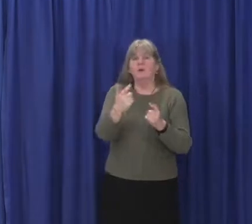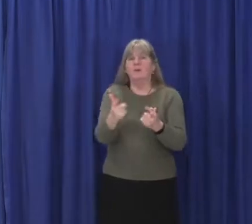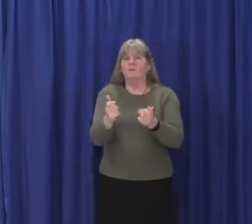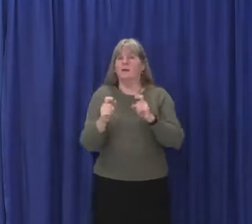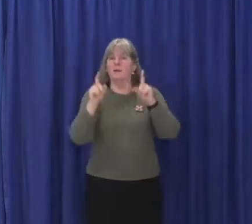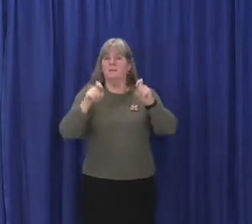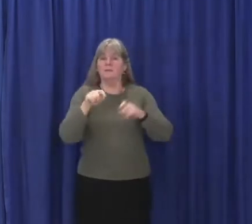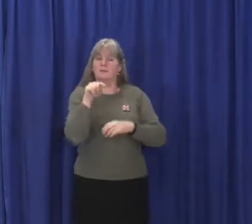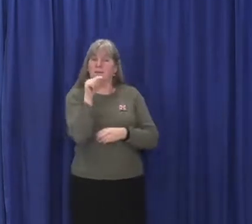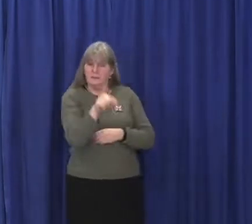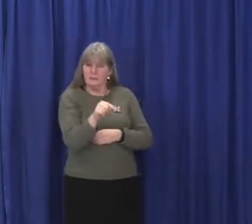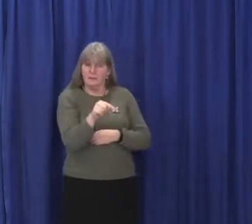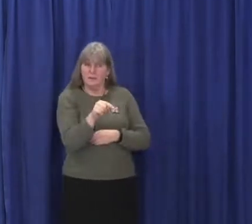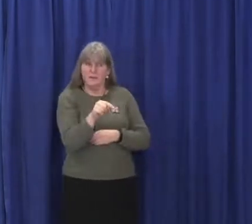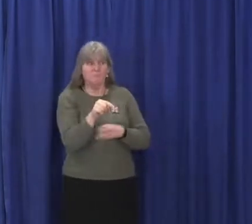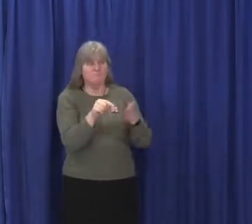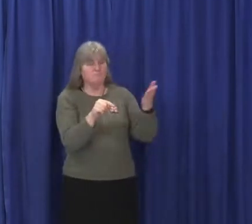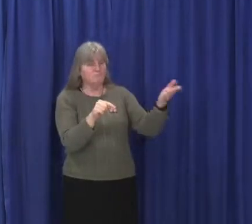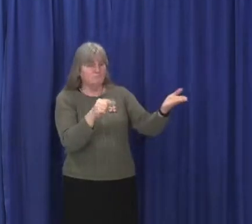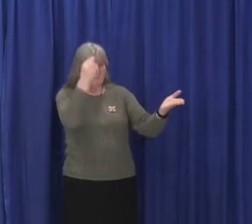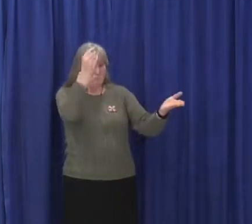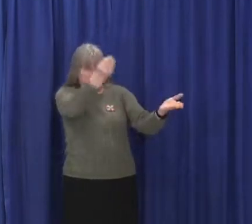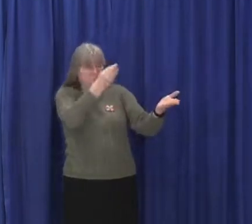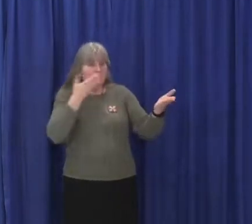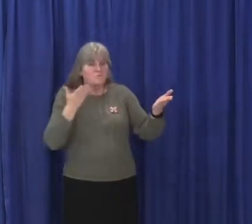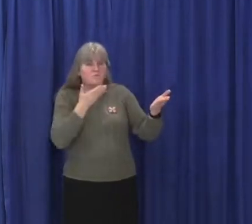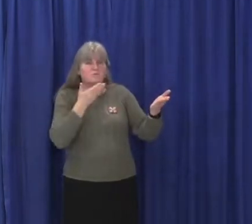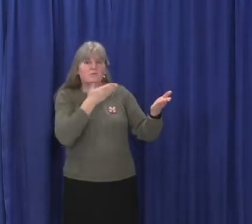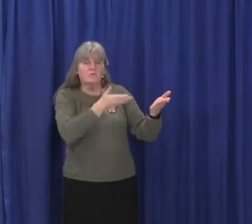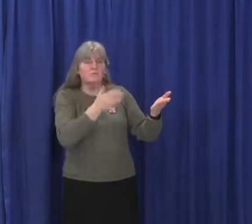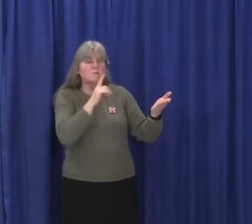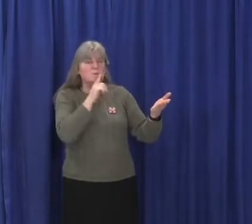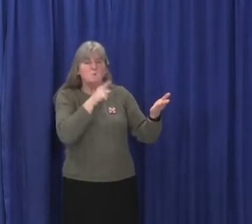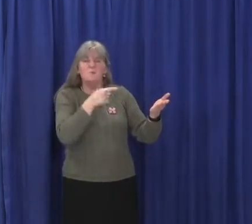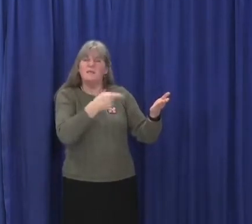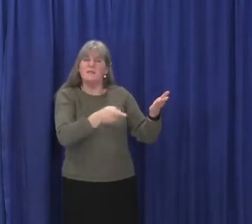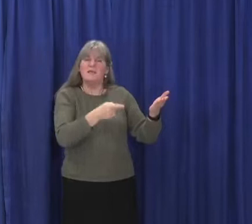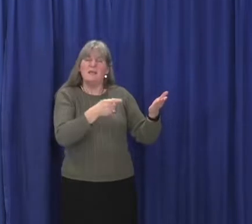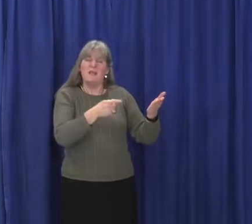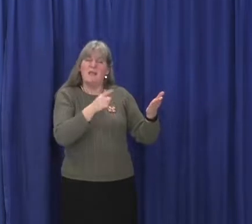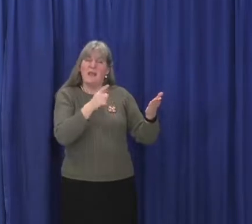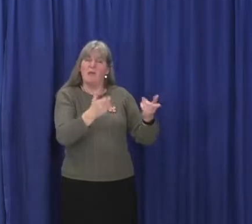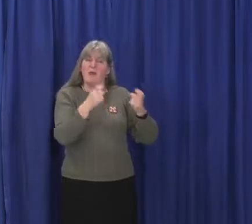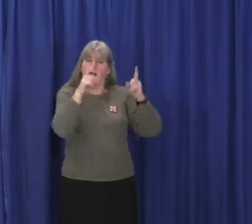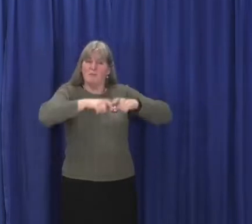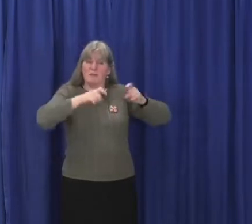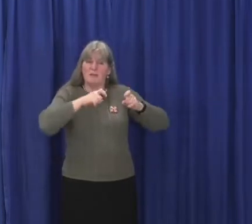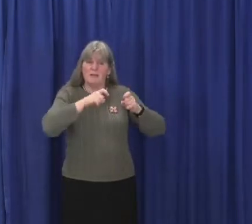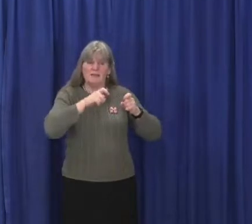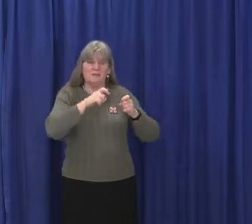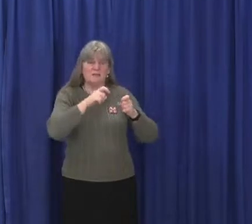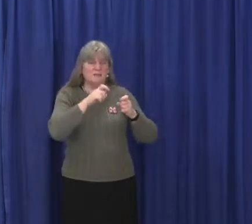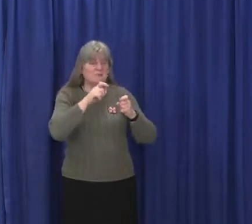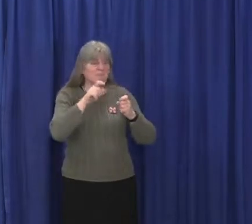from the acting Chief Medical Officer of Health are not-- are not necessarily foolproof.